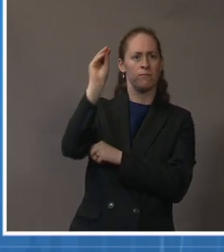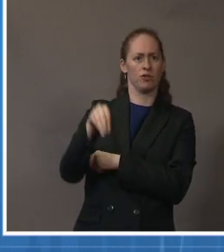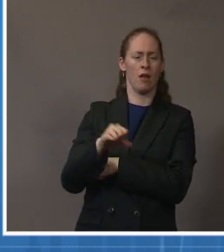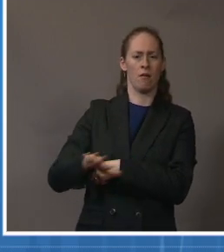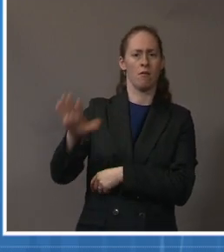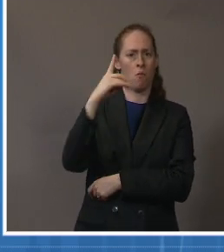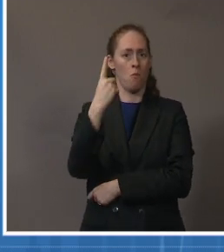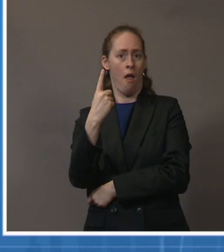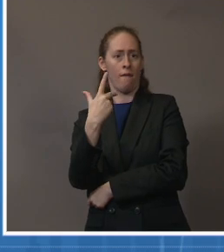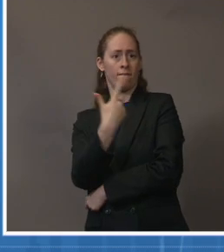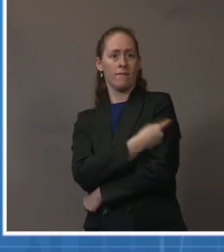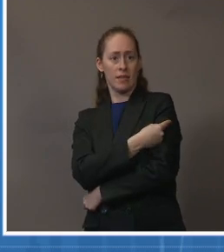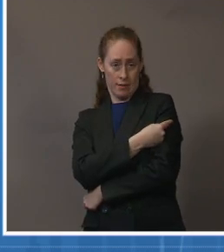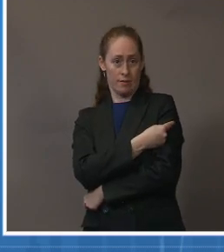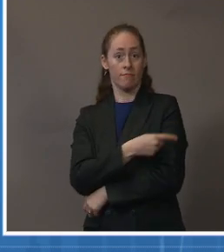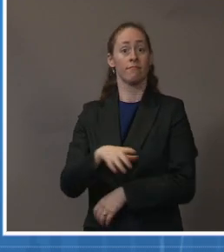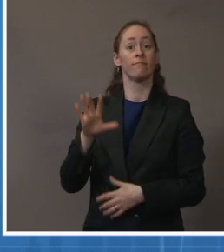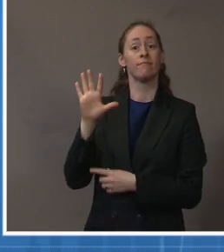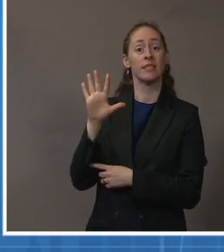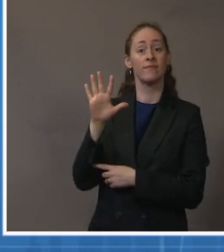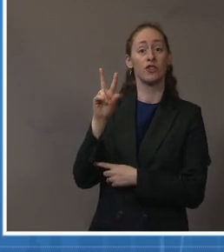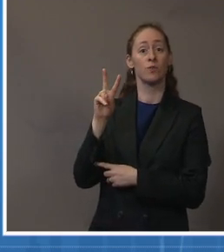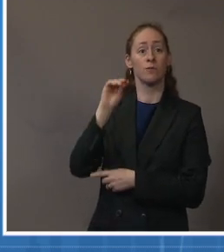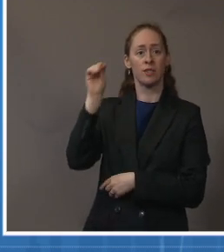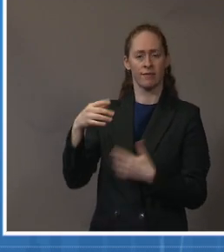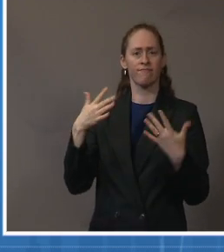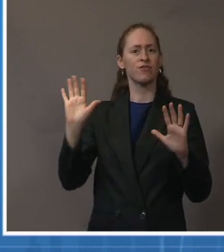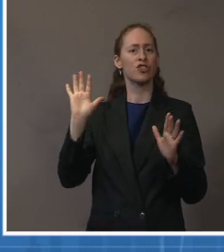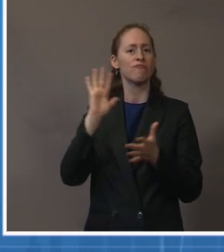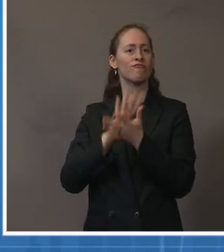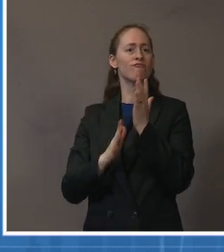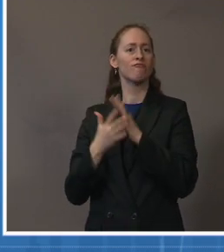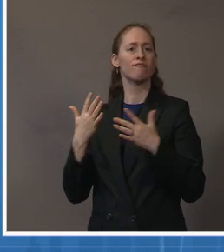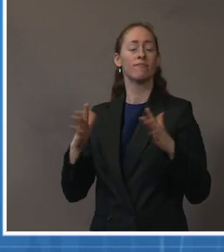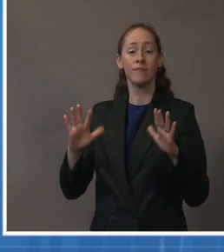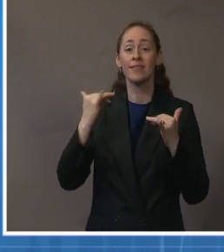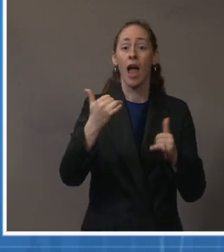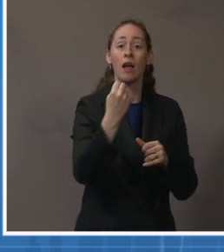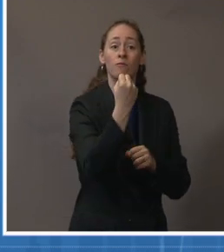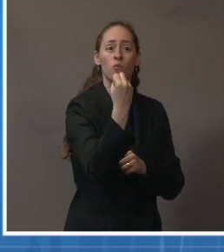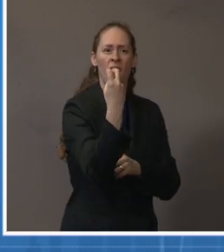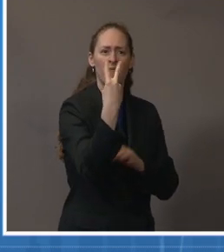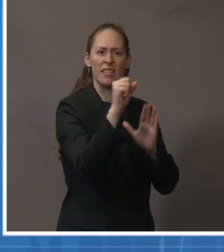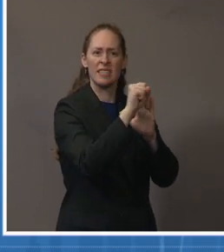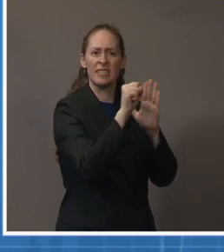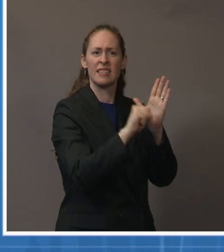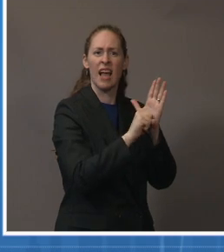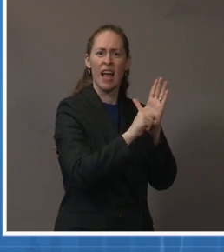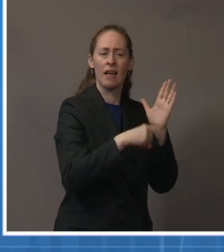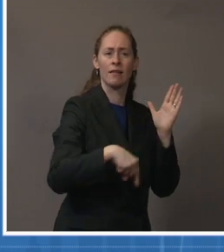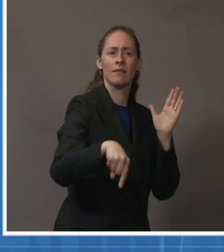Already 12 states have 70 percent of adults with at least one shot. That's an important milestone.